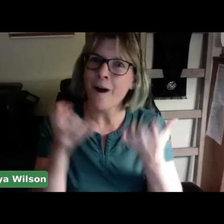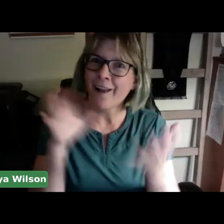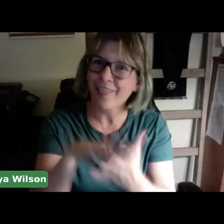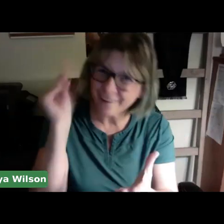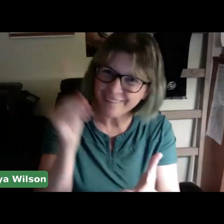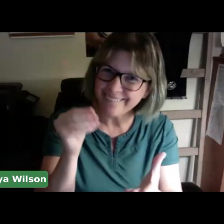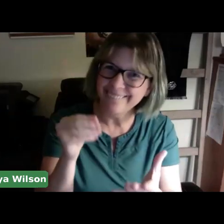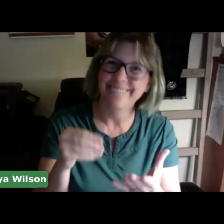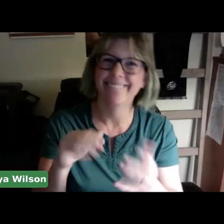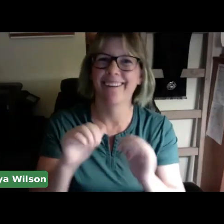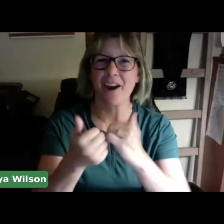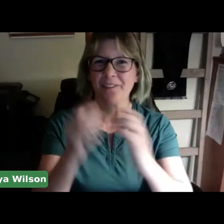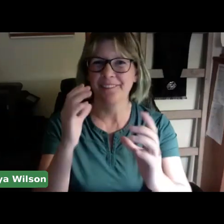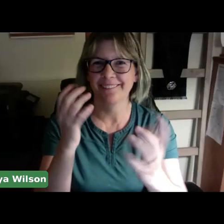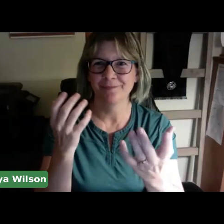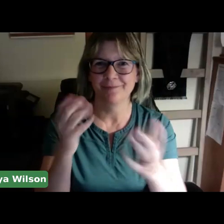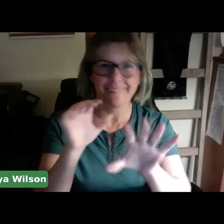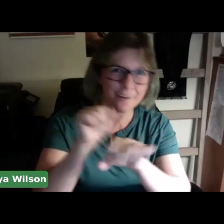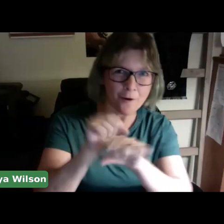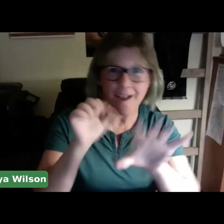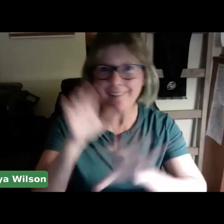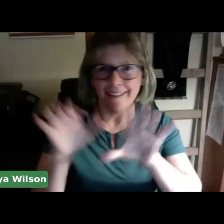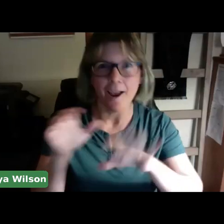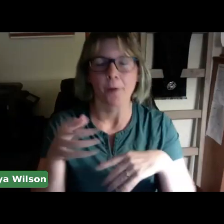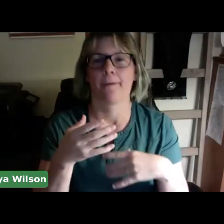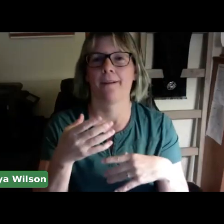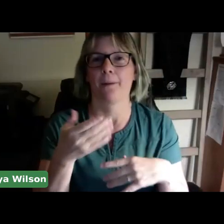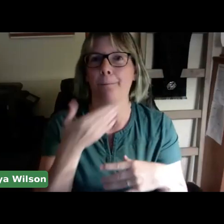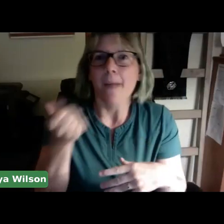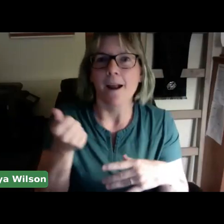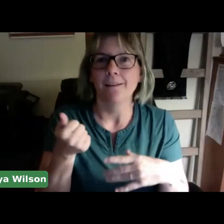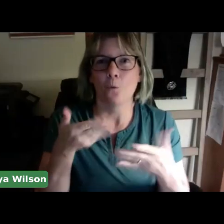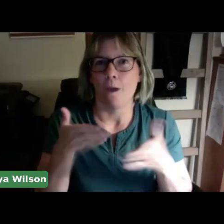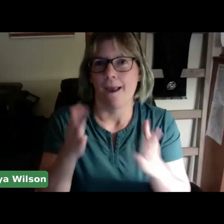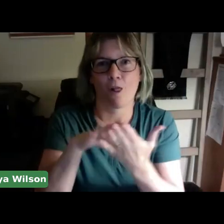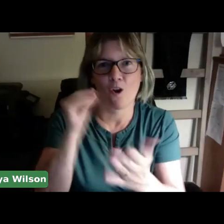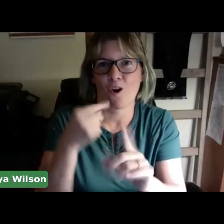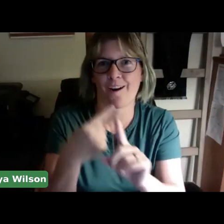And deaf children to see. What they can become to see those role models on the wall. And